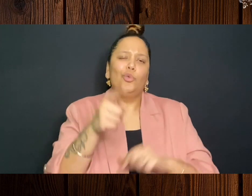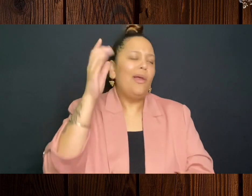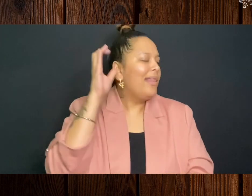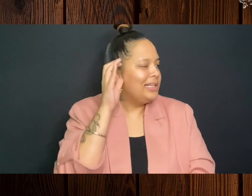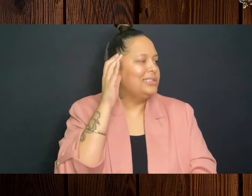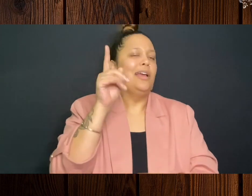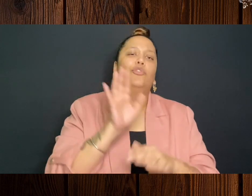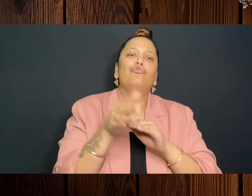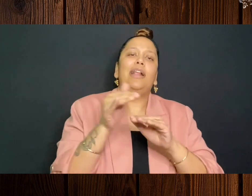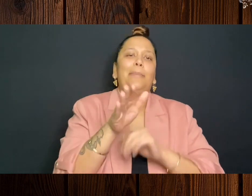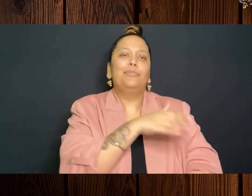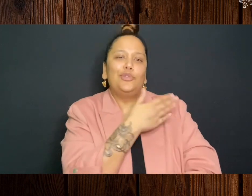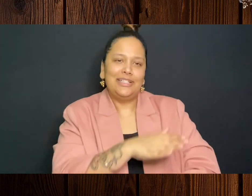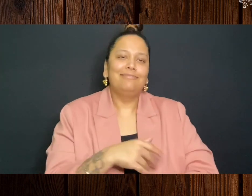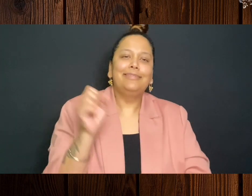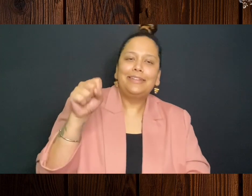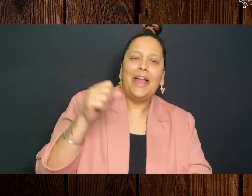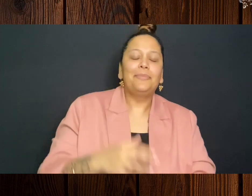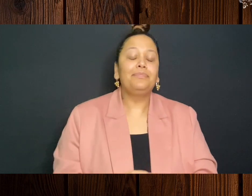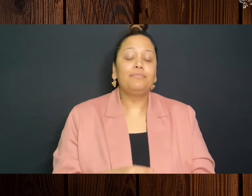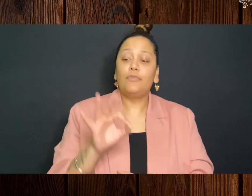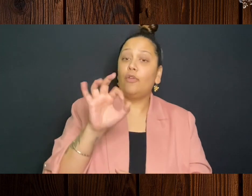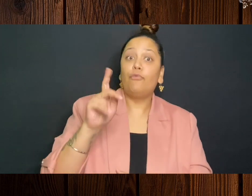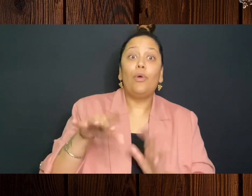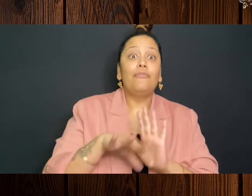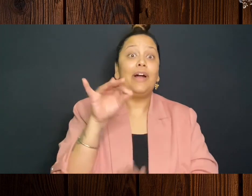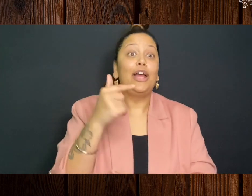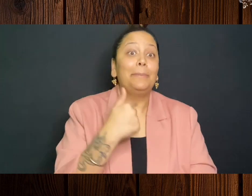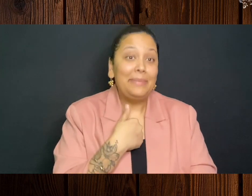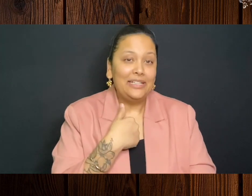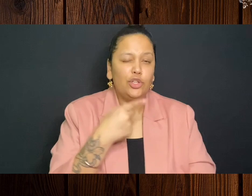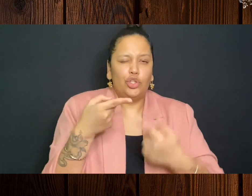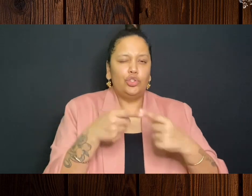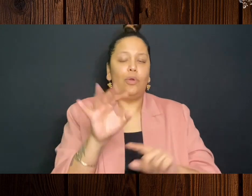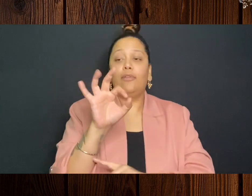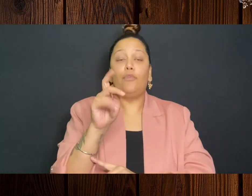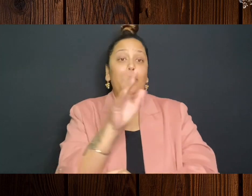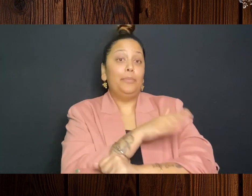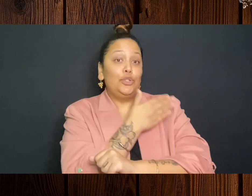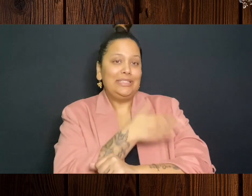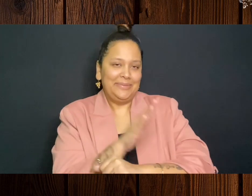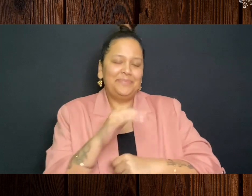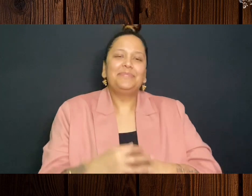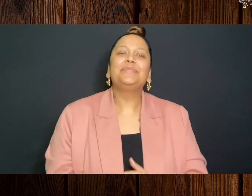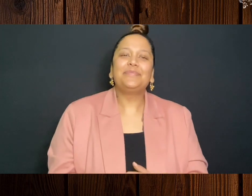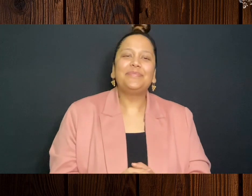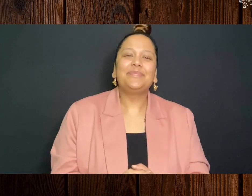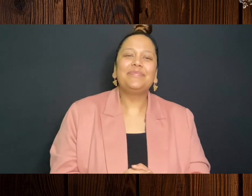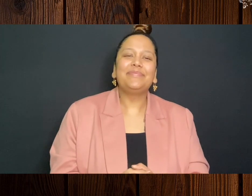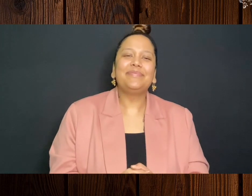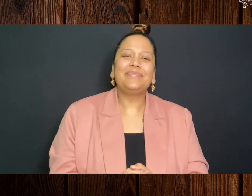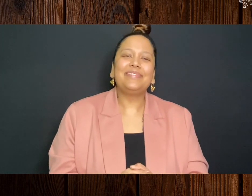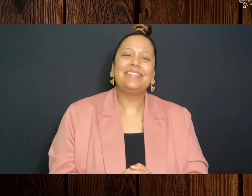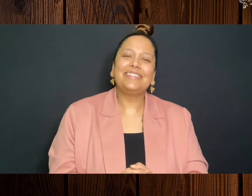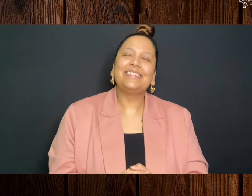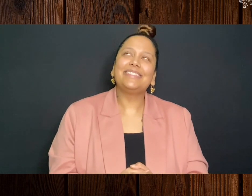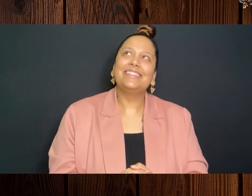not, so yeah. Folk found me during the Folk Music